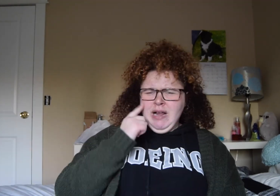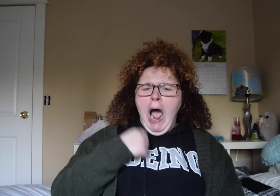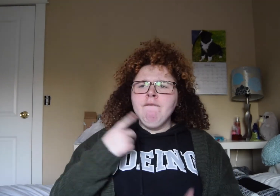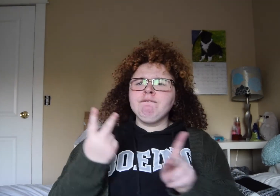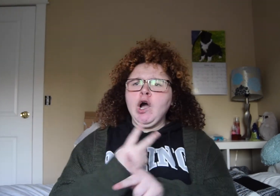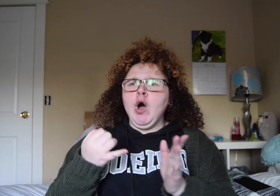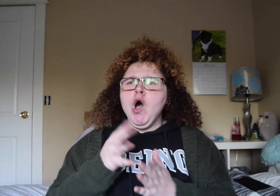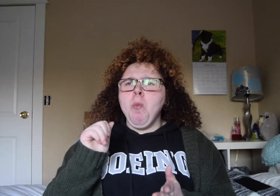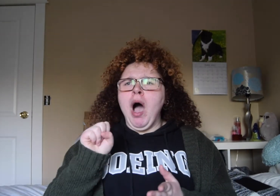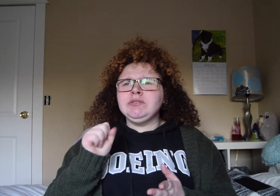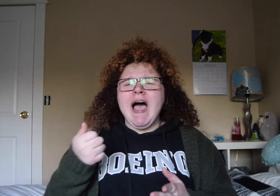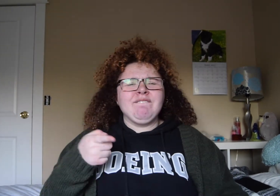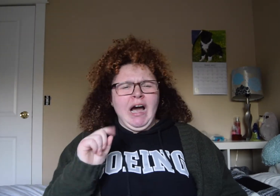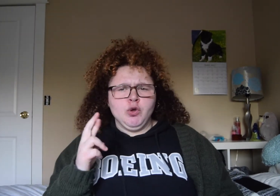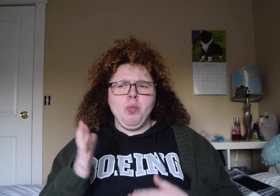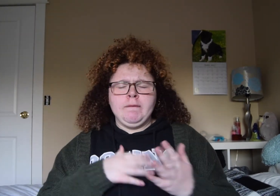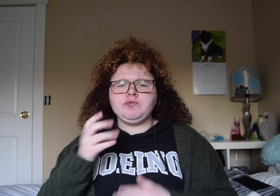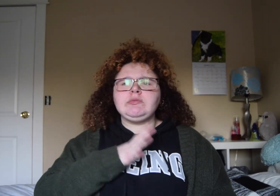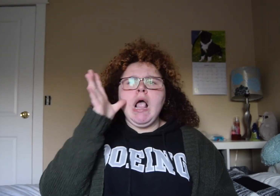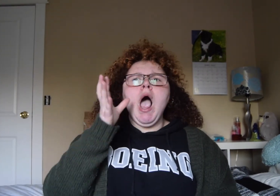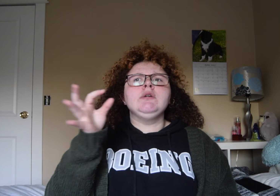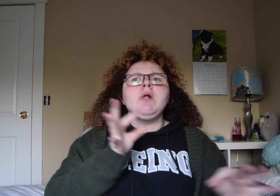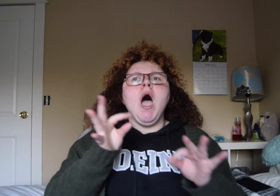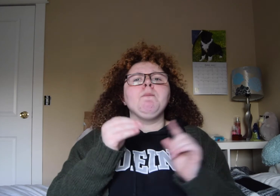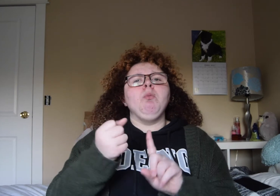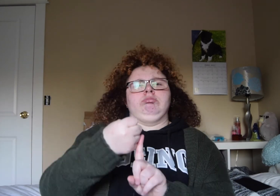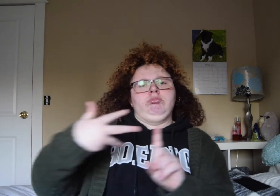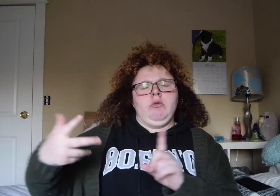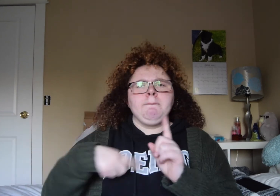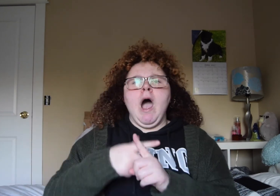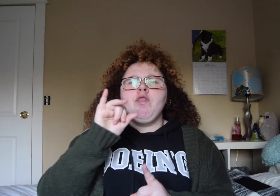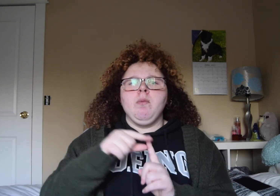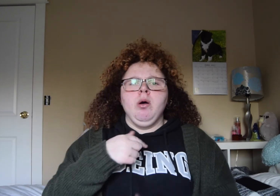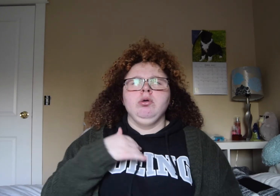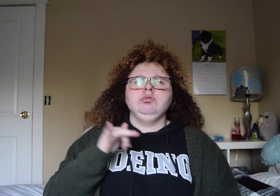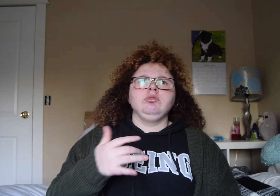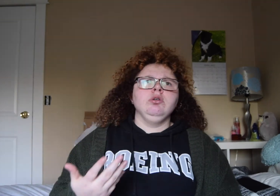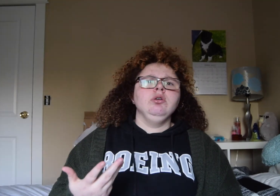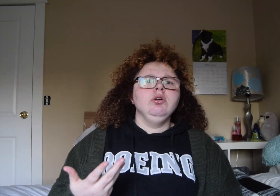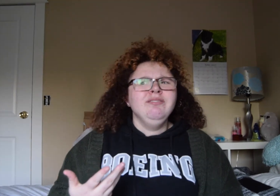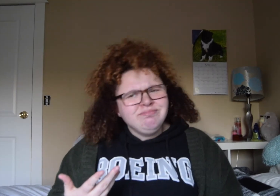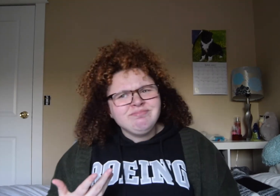I figured it was an insult or whatever. My dad explained more about the term afterwards. I got very annoyed